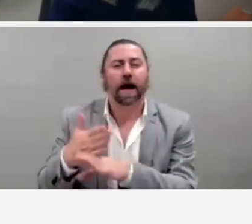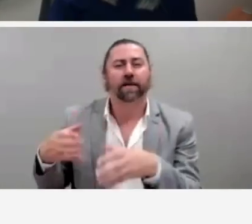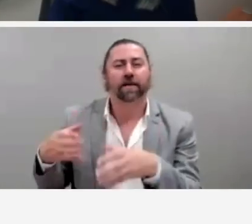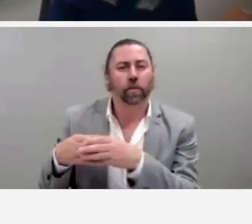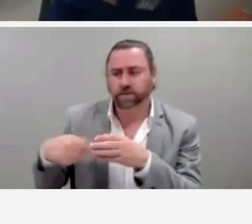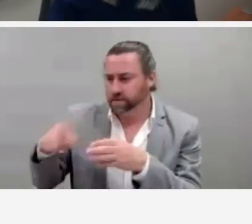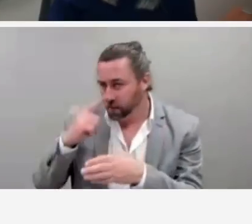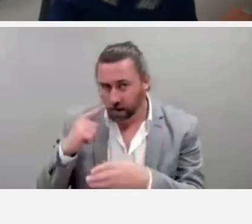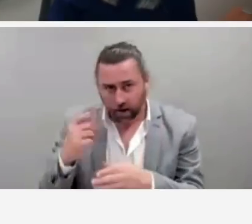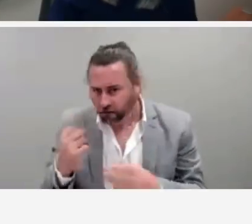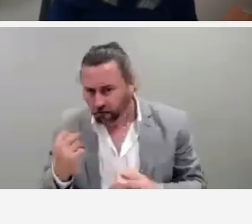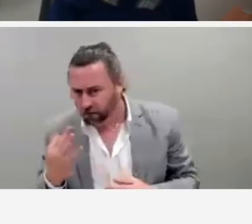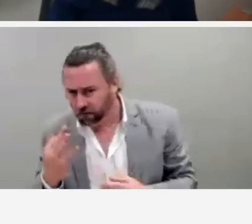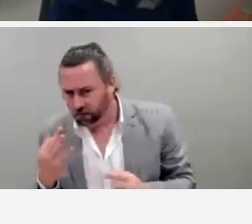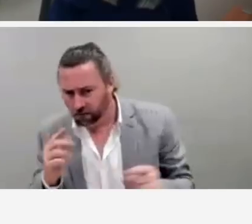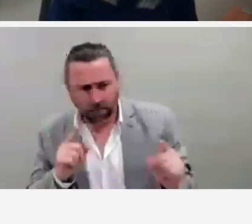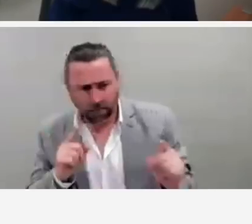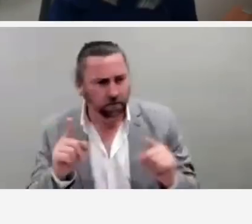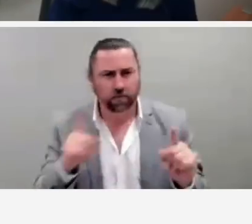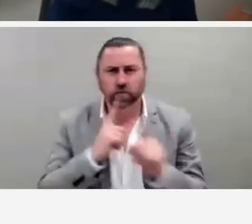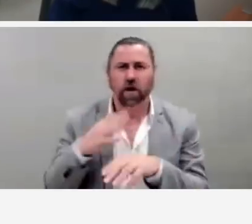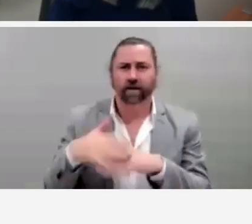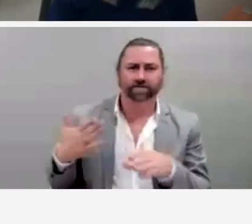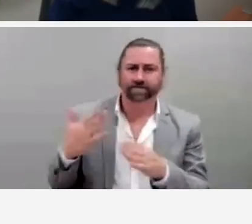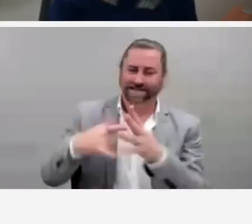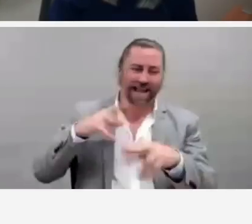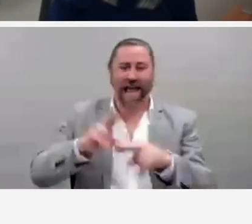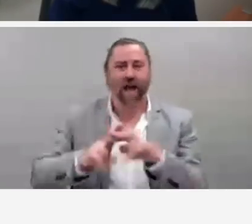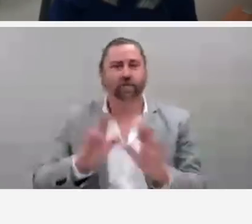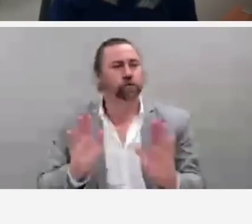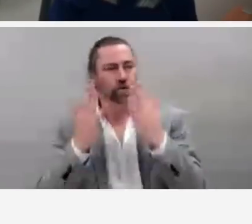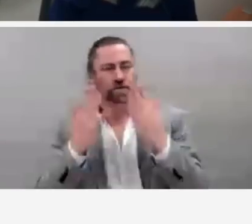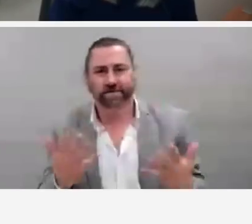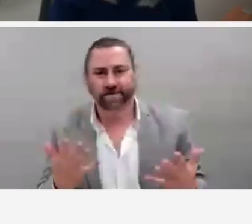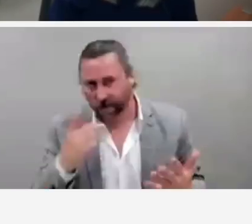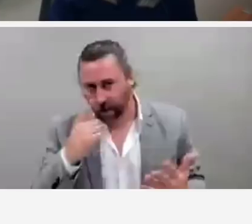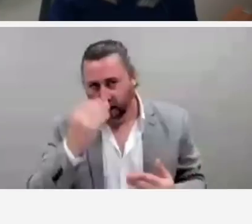terribly mistaken but there is a lot of work going on in the Department and Ministers are very